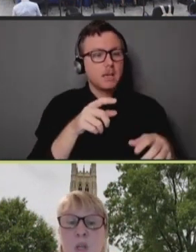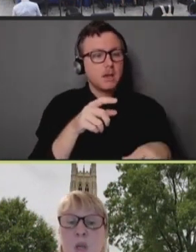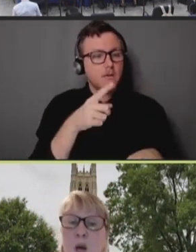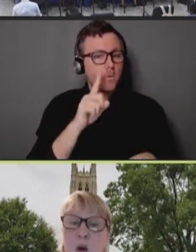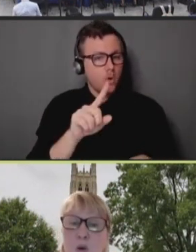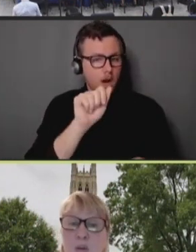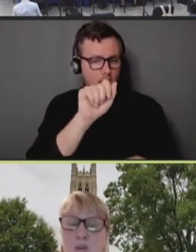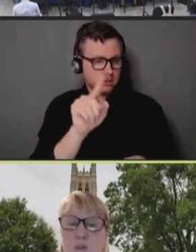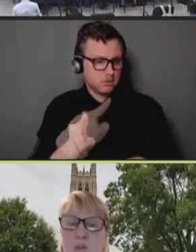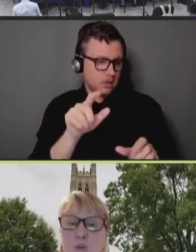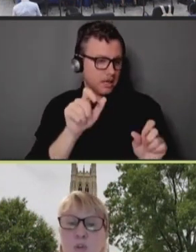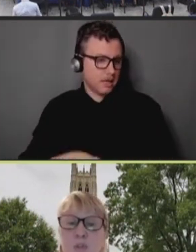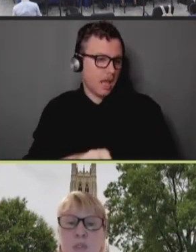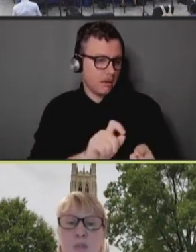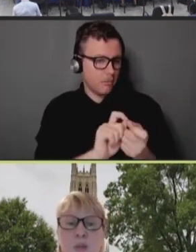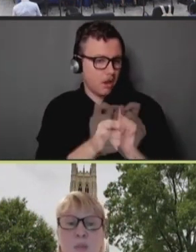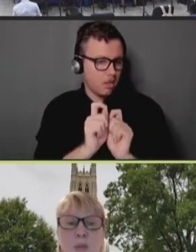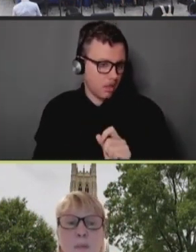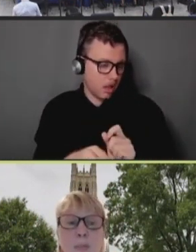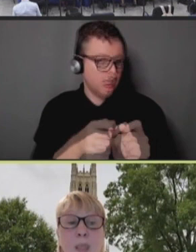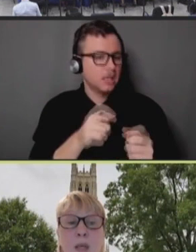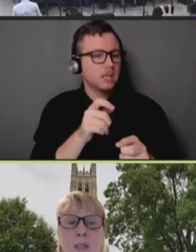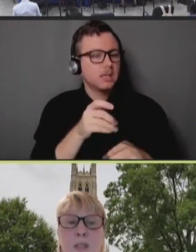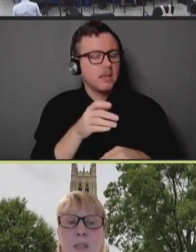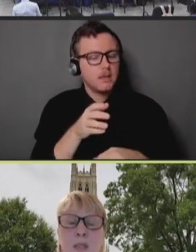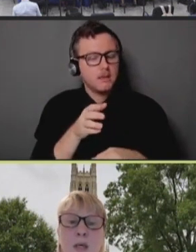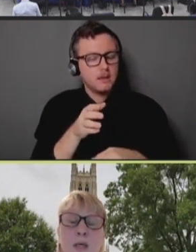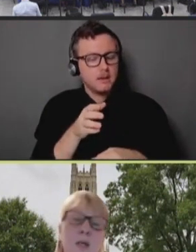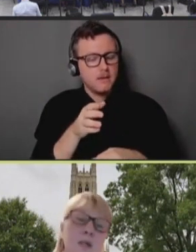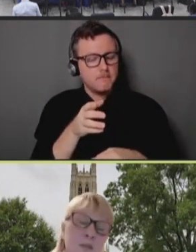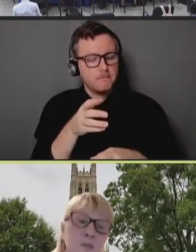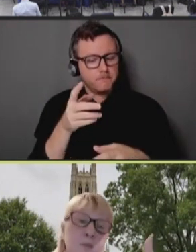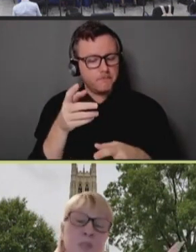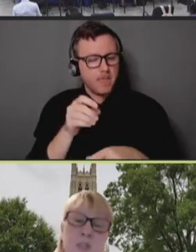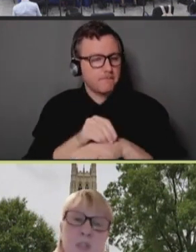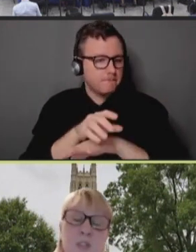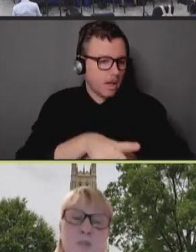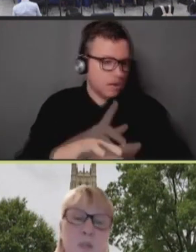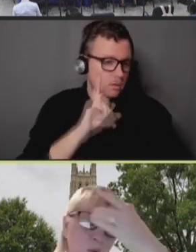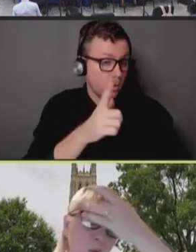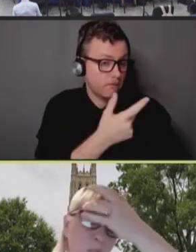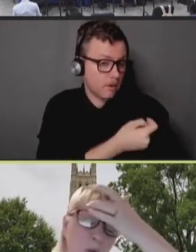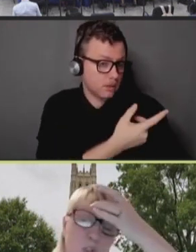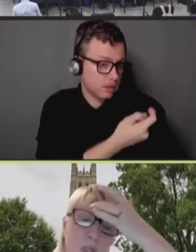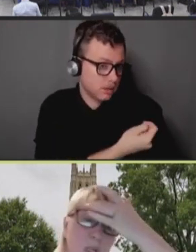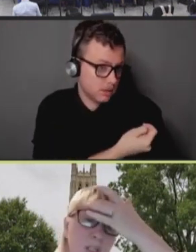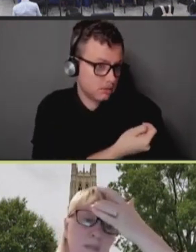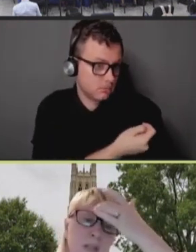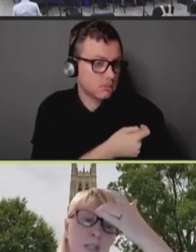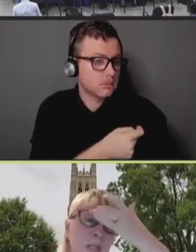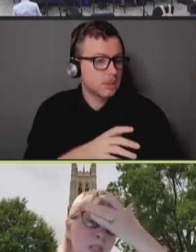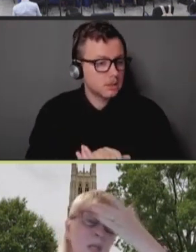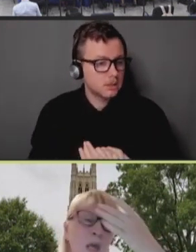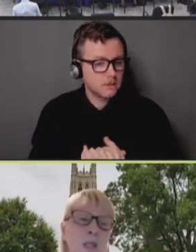However, we should always remember that, for instance, we talked about shingles vaccines,